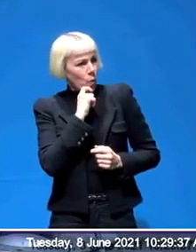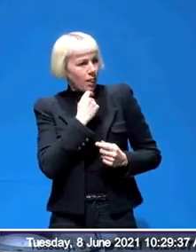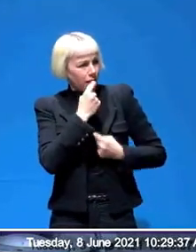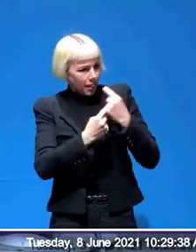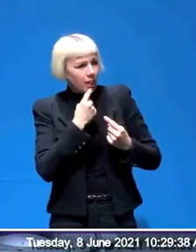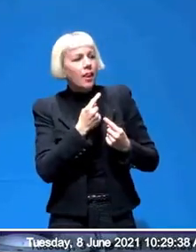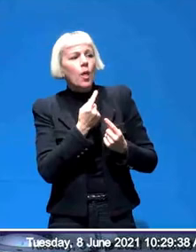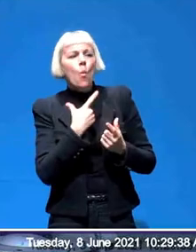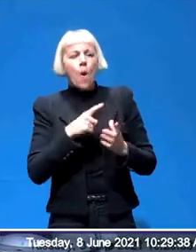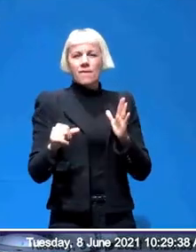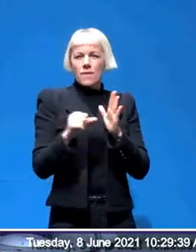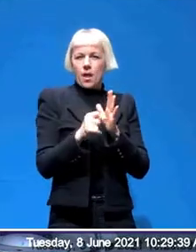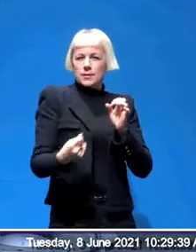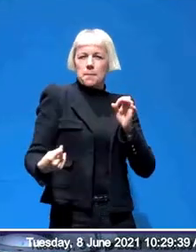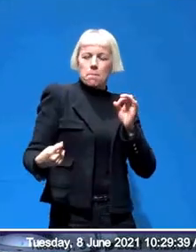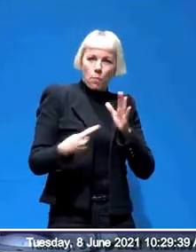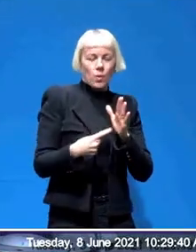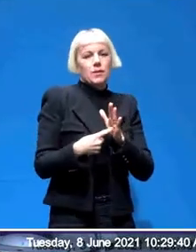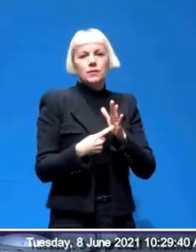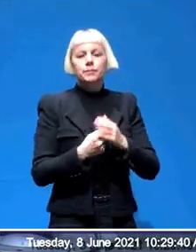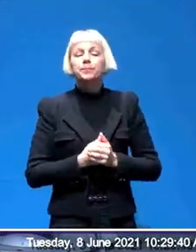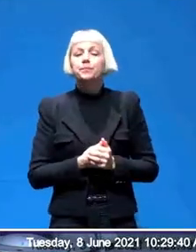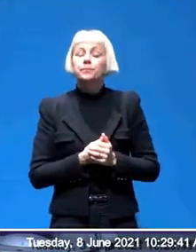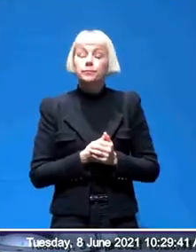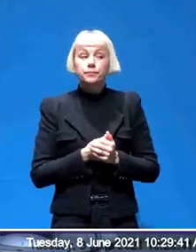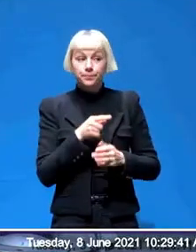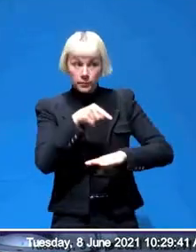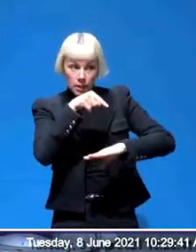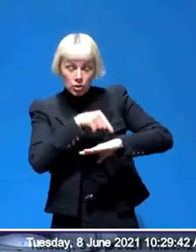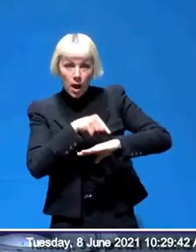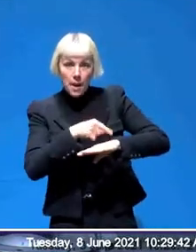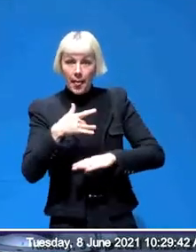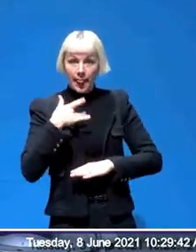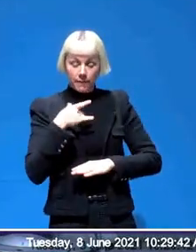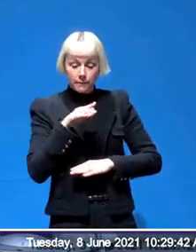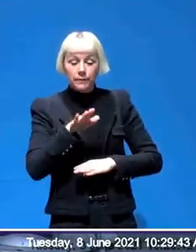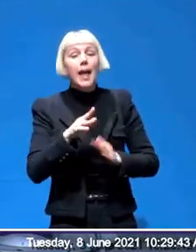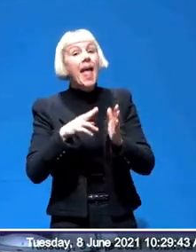But over the time that Daniel lived at N Street, do you recall having